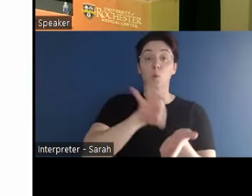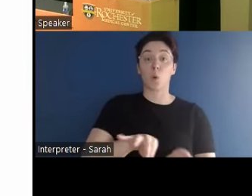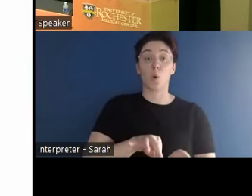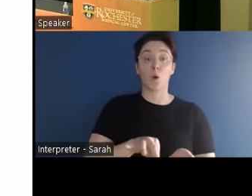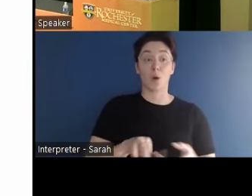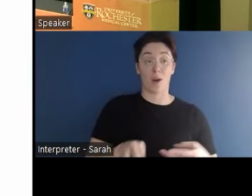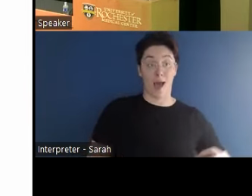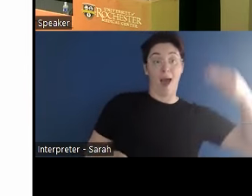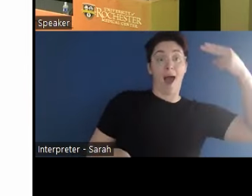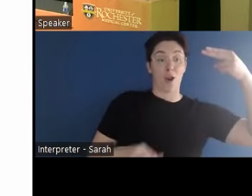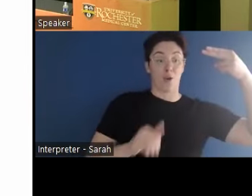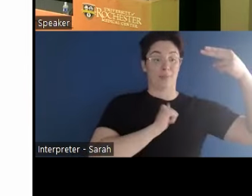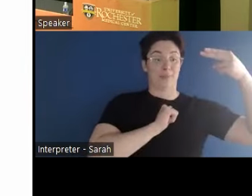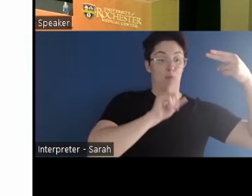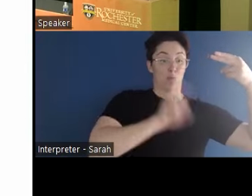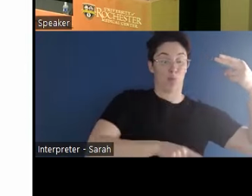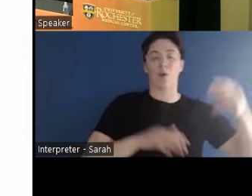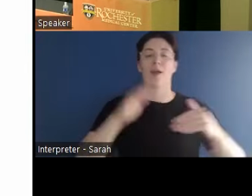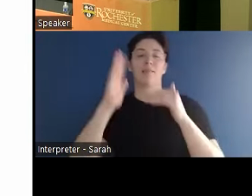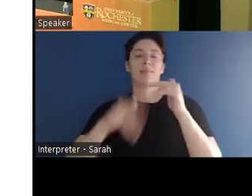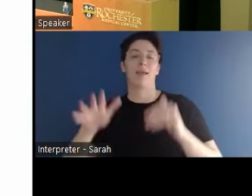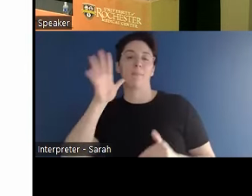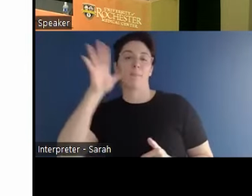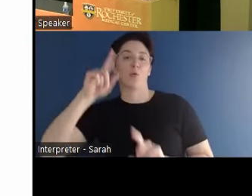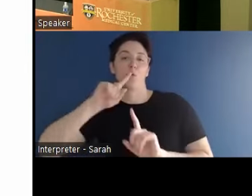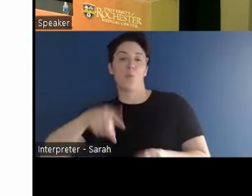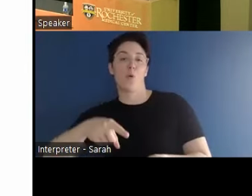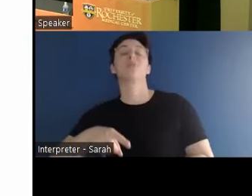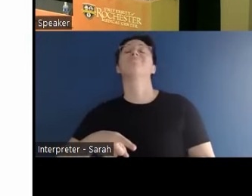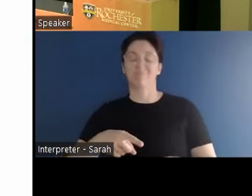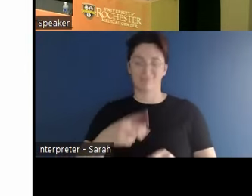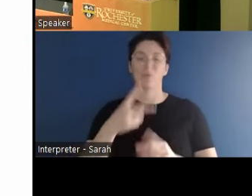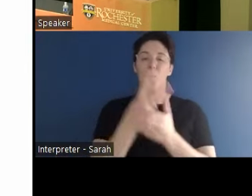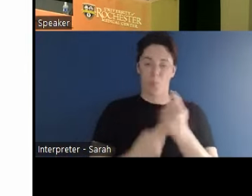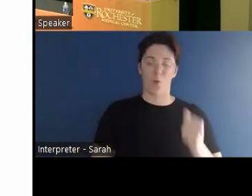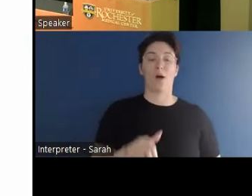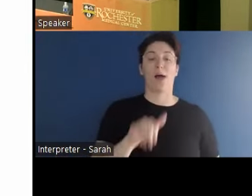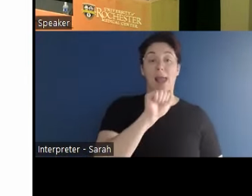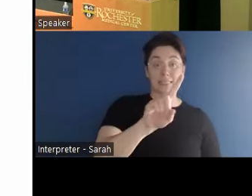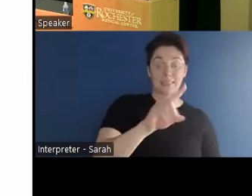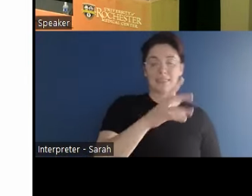report than by parent report and that was true for both the autism group and the typically developing